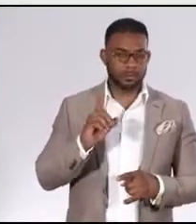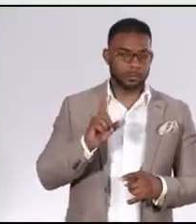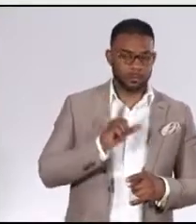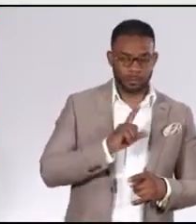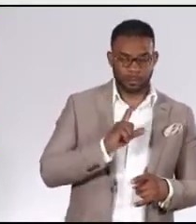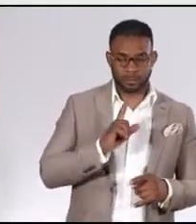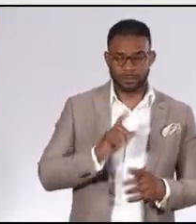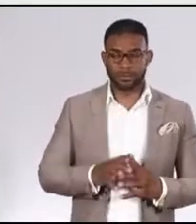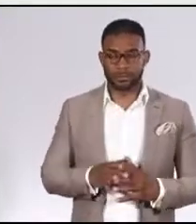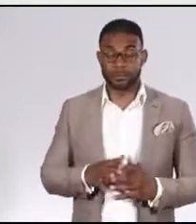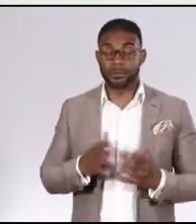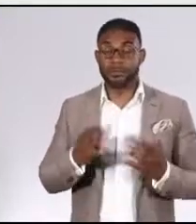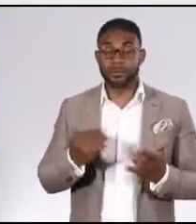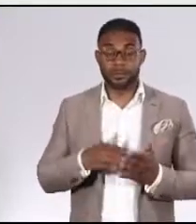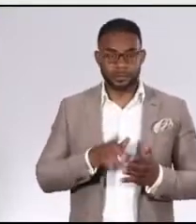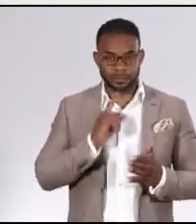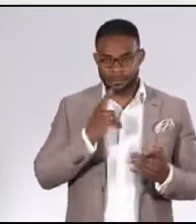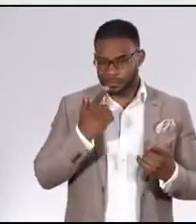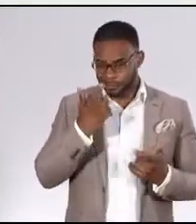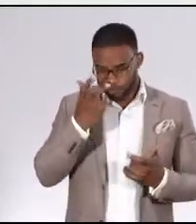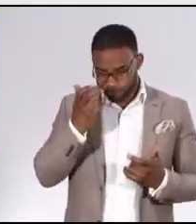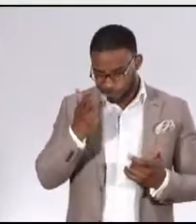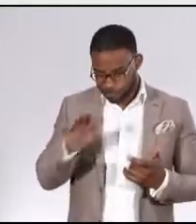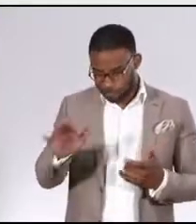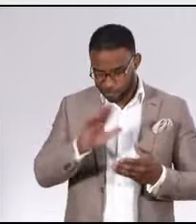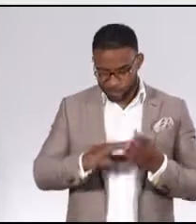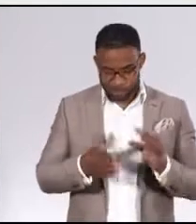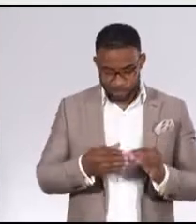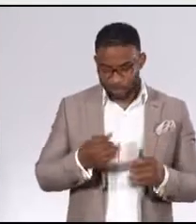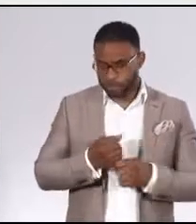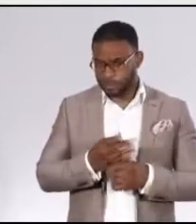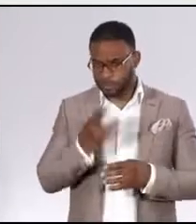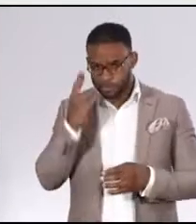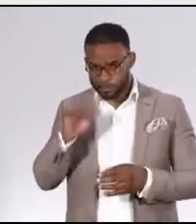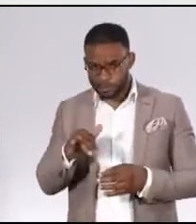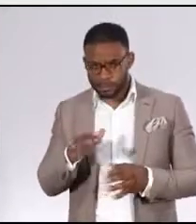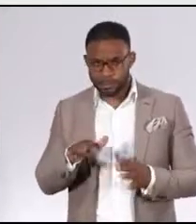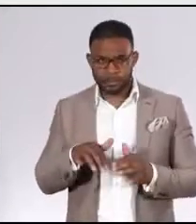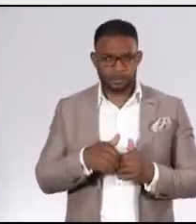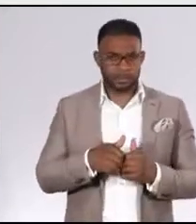so Again, we'll be interested to hear about the causes of hearing loss, how that's uh different